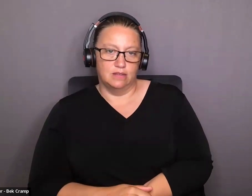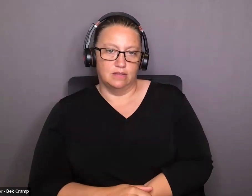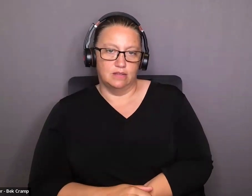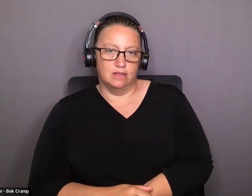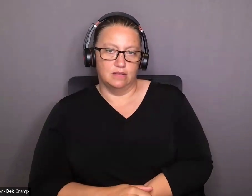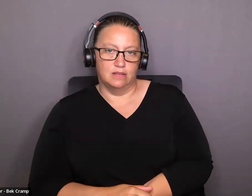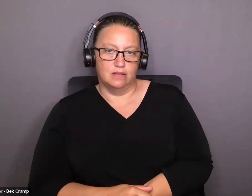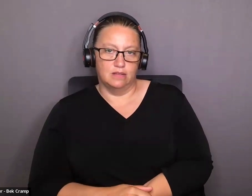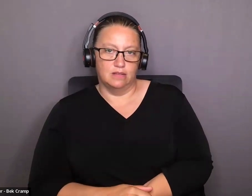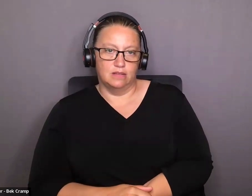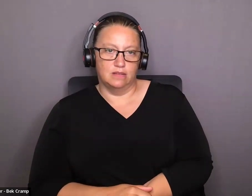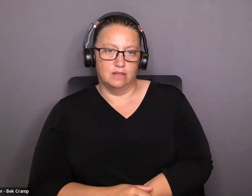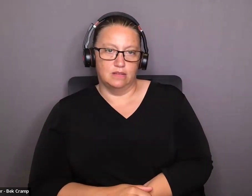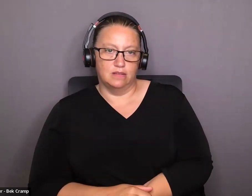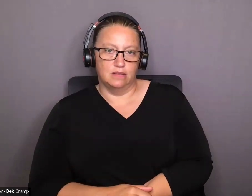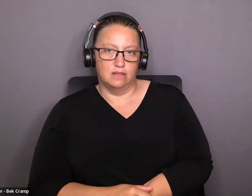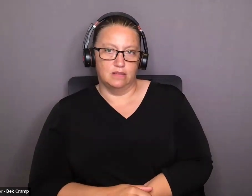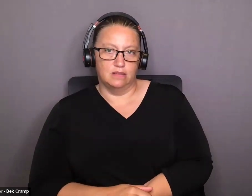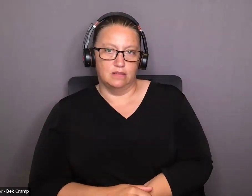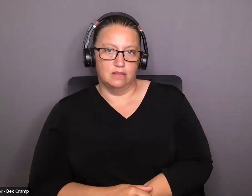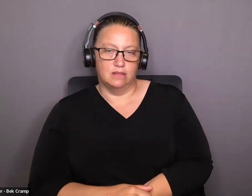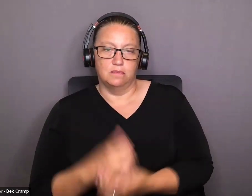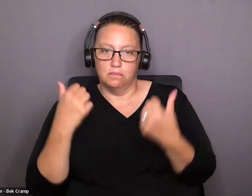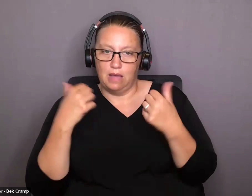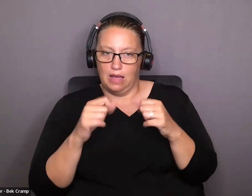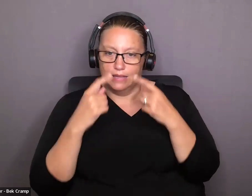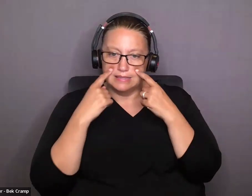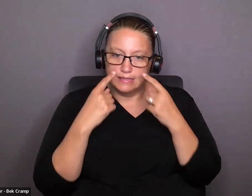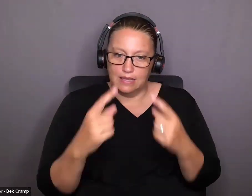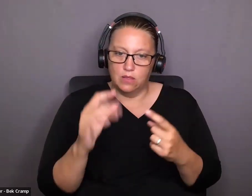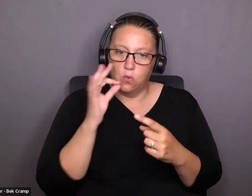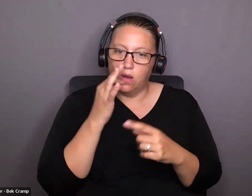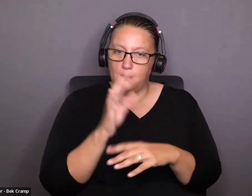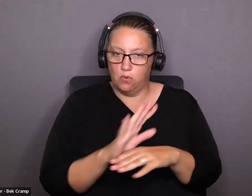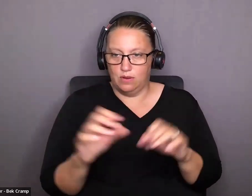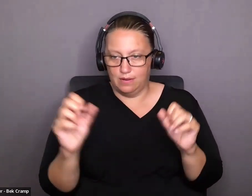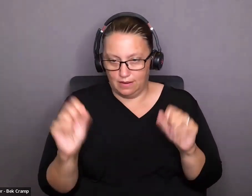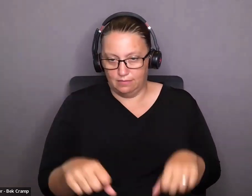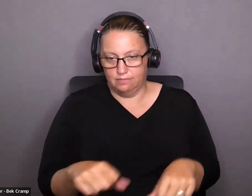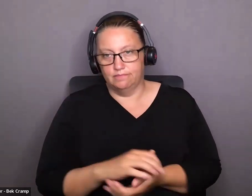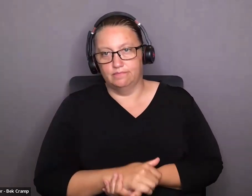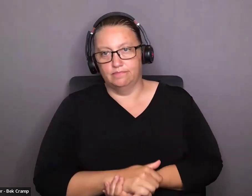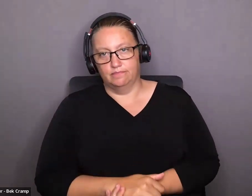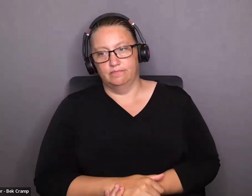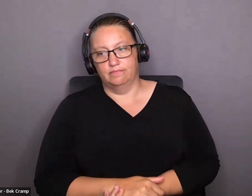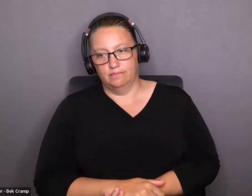looks like the whiteboard is now being seen. People are starting to add their comments